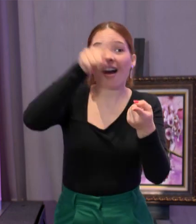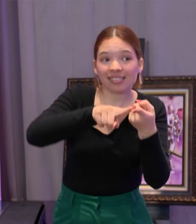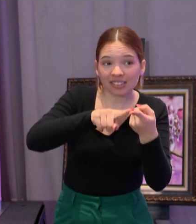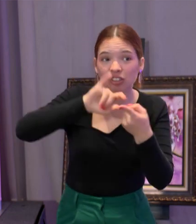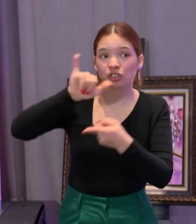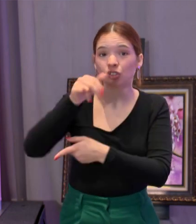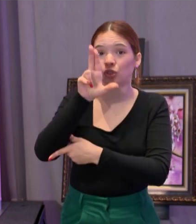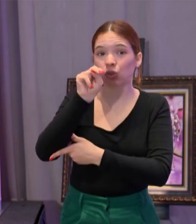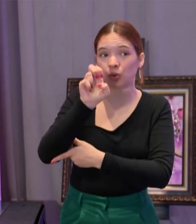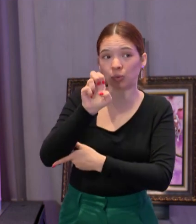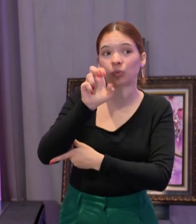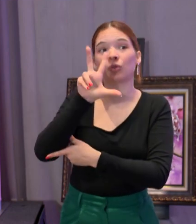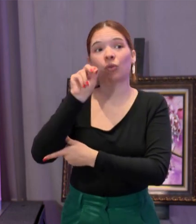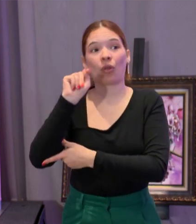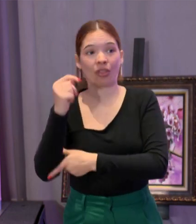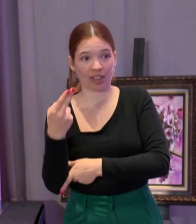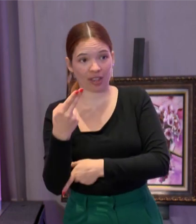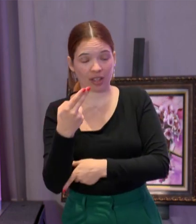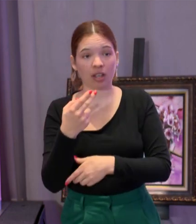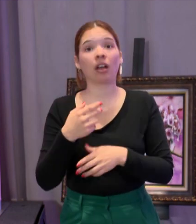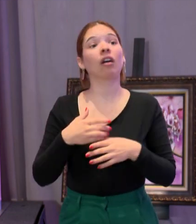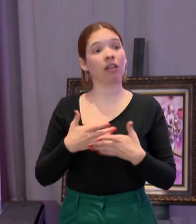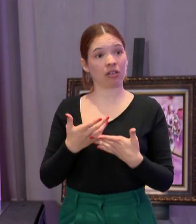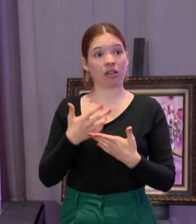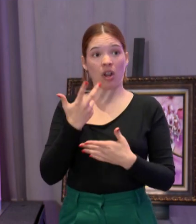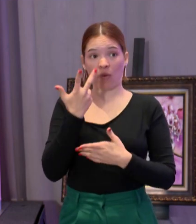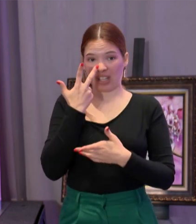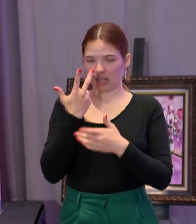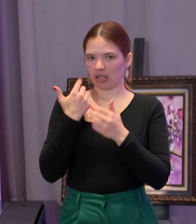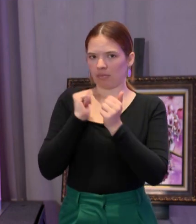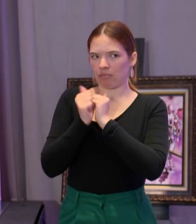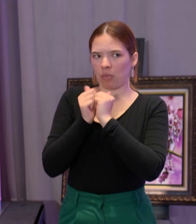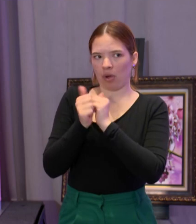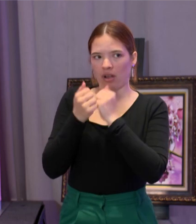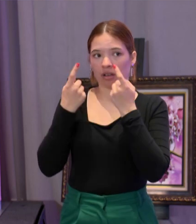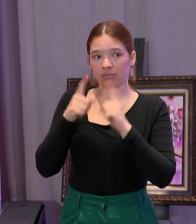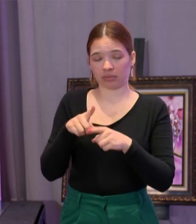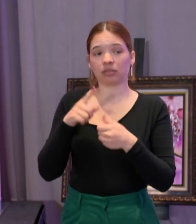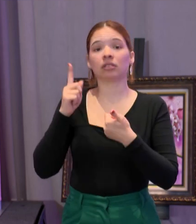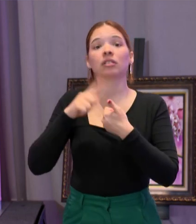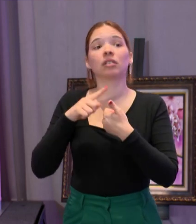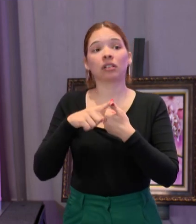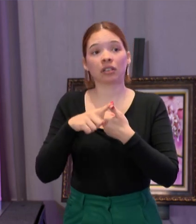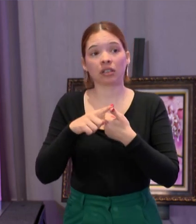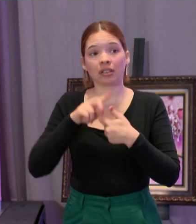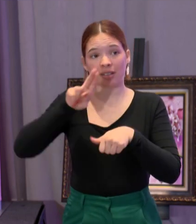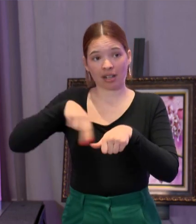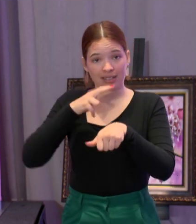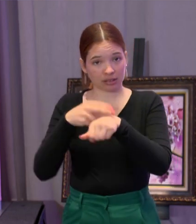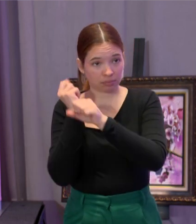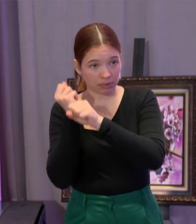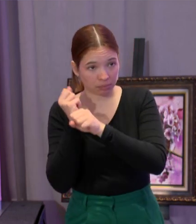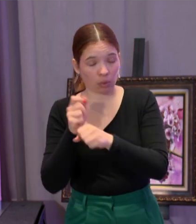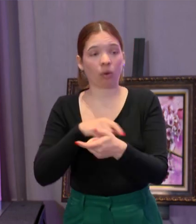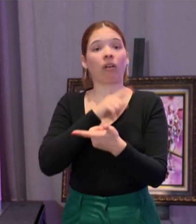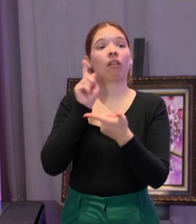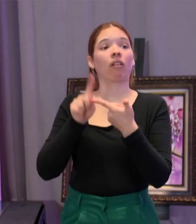SPORTING EVENTS THAT WILL BE TAKING PLACE WITH WASHINGTON NATIONALS, D.C. UNITED, AND WASHINGTON WIZARDS.